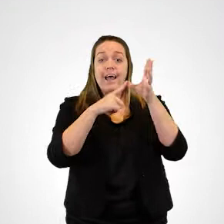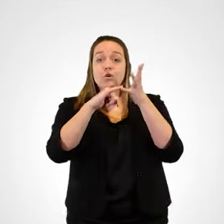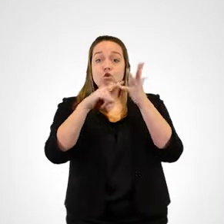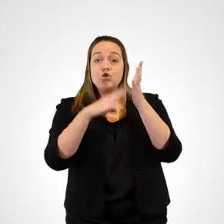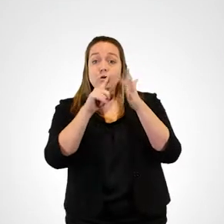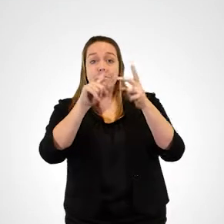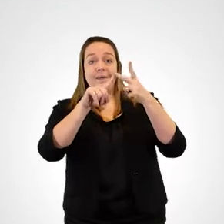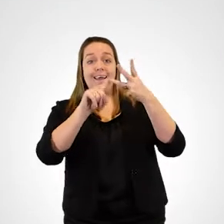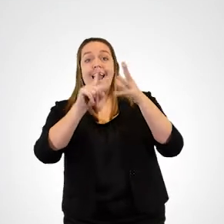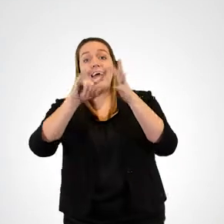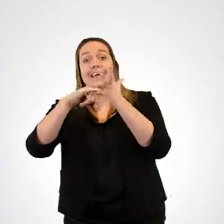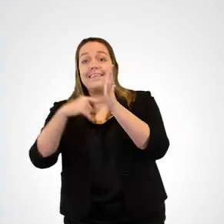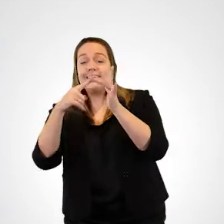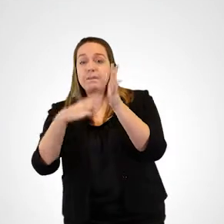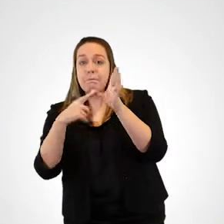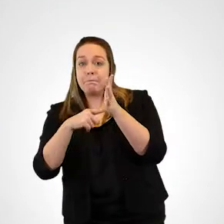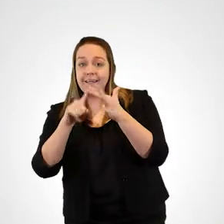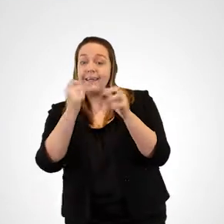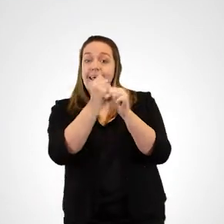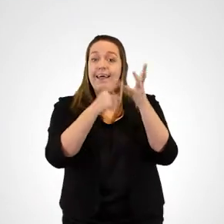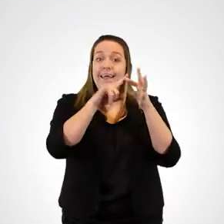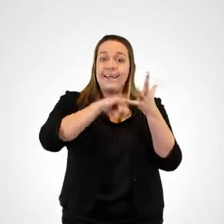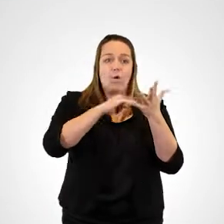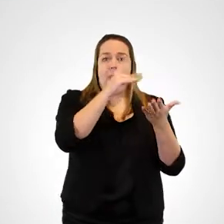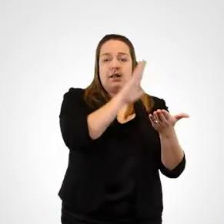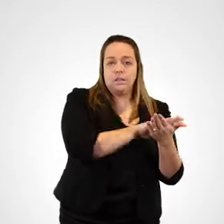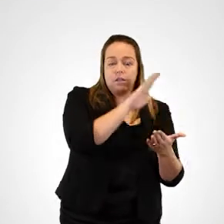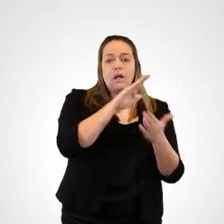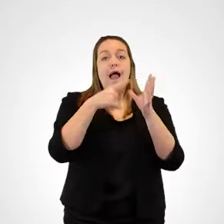Guess is one syllable, assume is two, estimate is three.